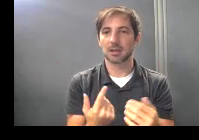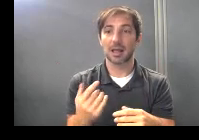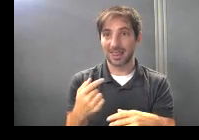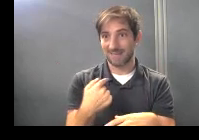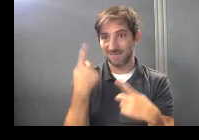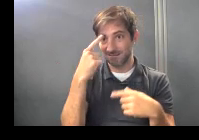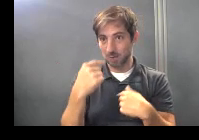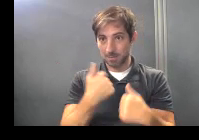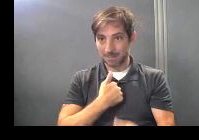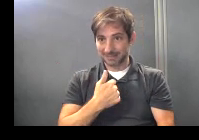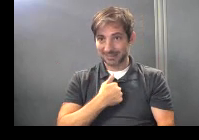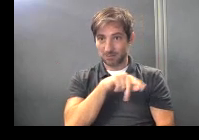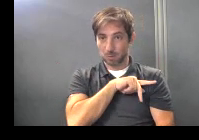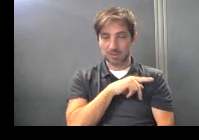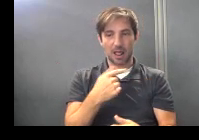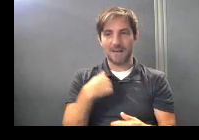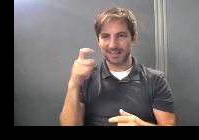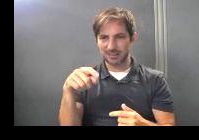TO PARK? HOW AM I GOING TO GET THERE.